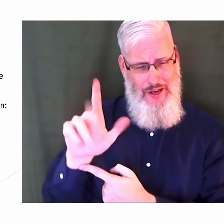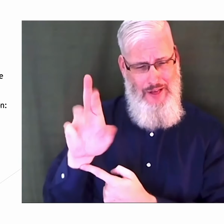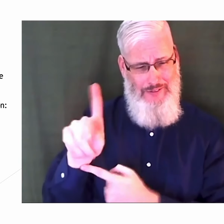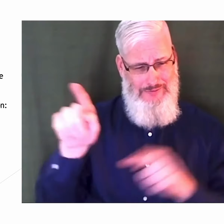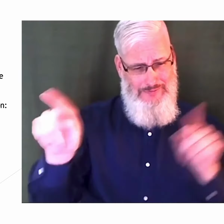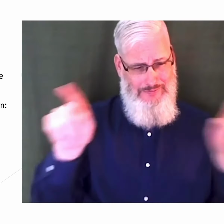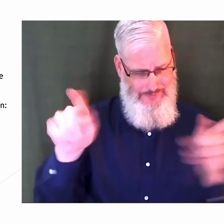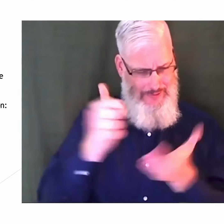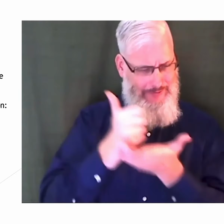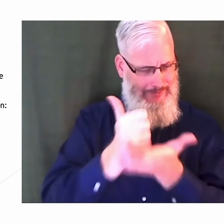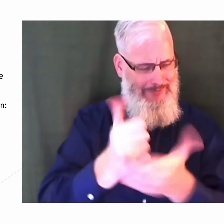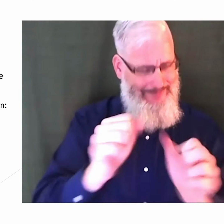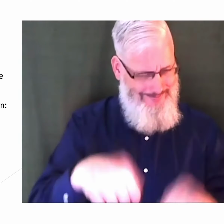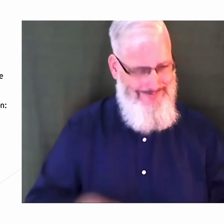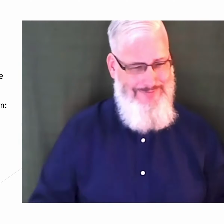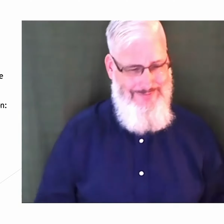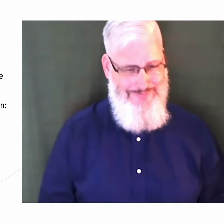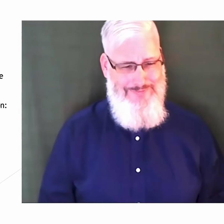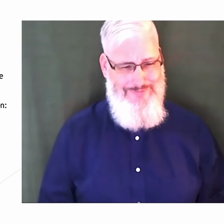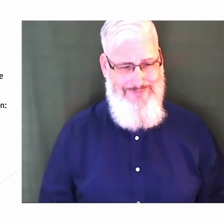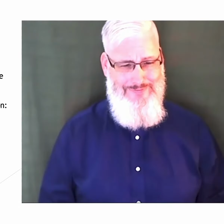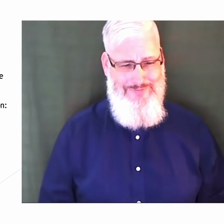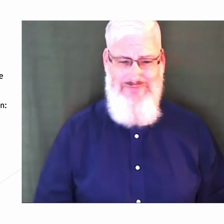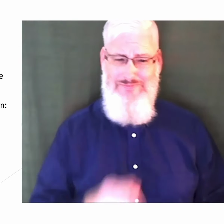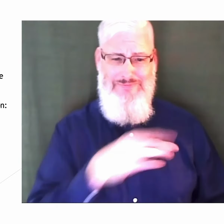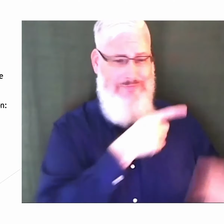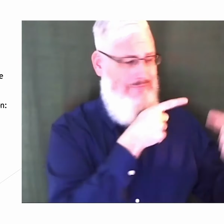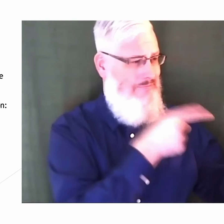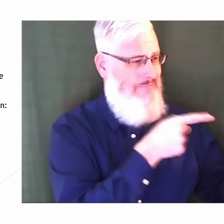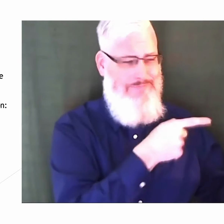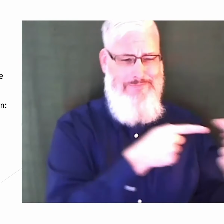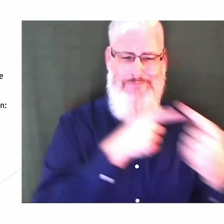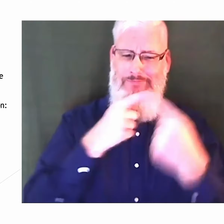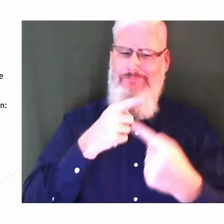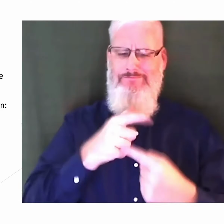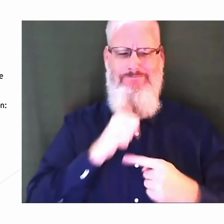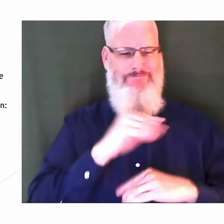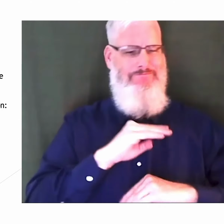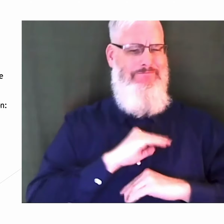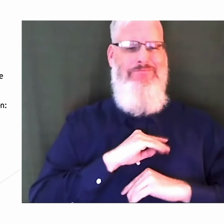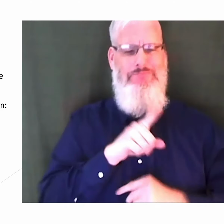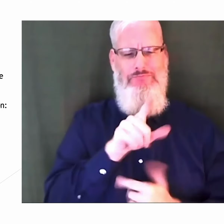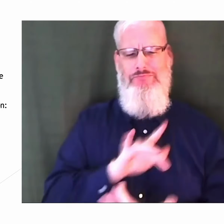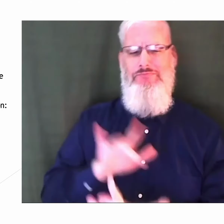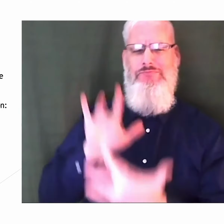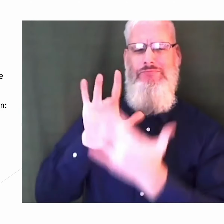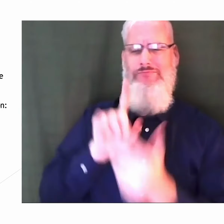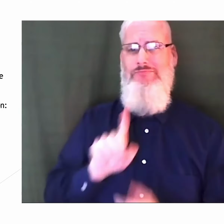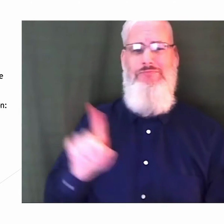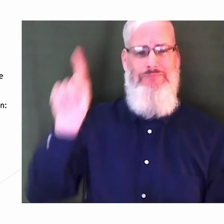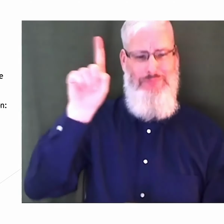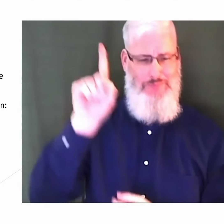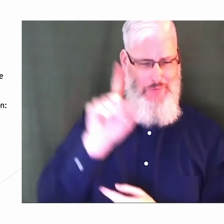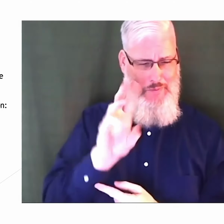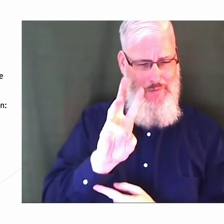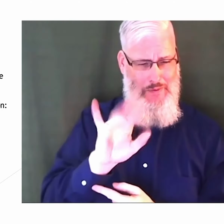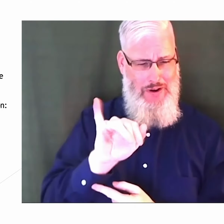If you aren't satisfied with how the issue is resolved, you can contact the Wisconsin elections commission